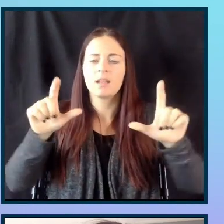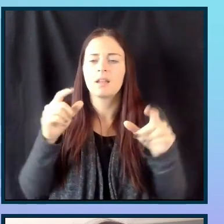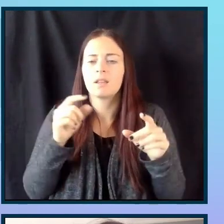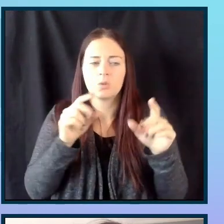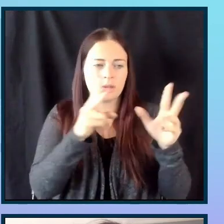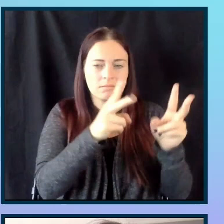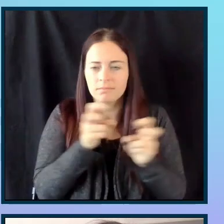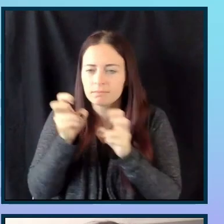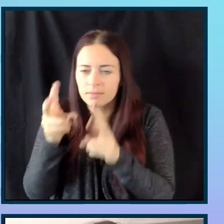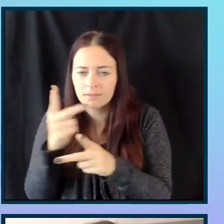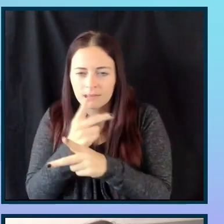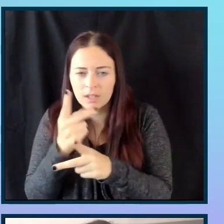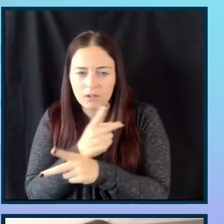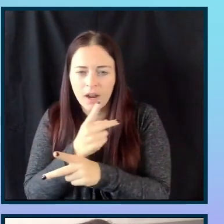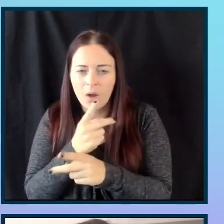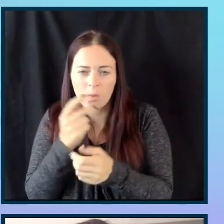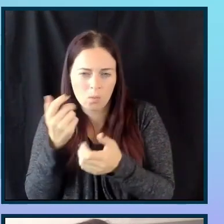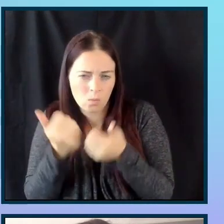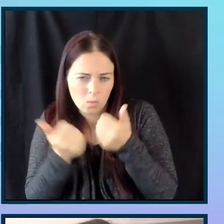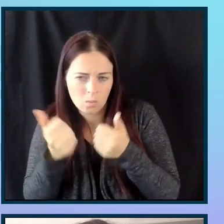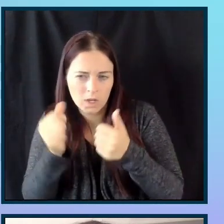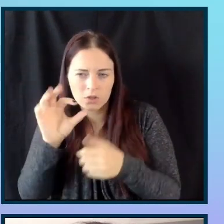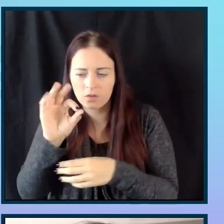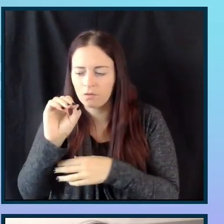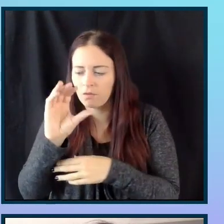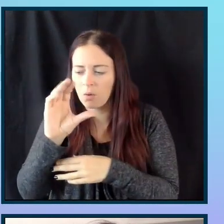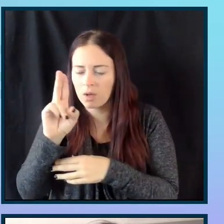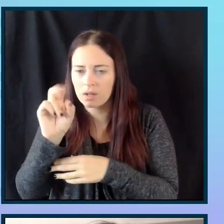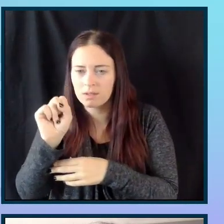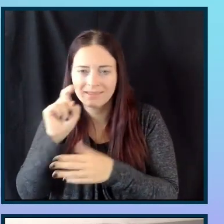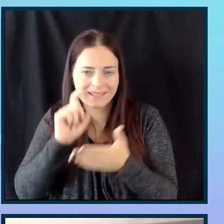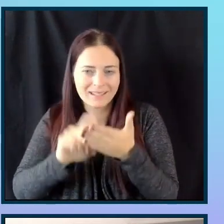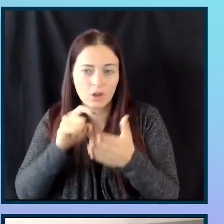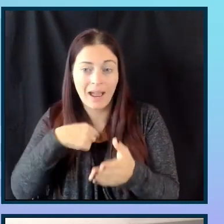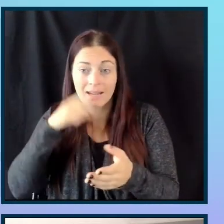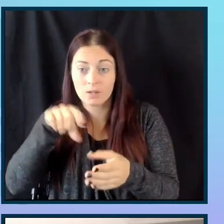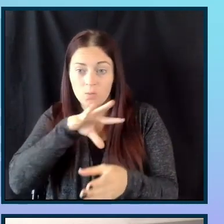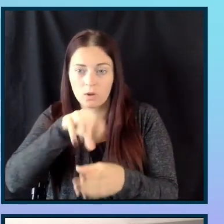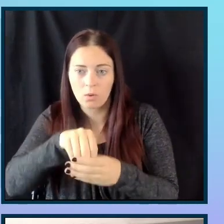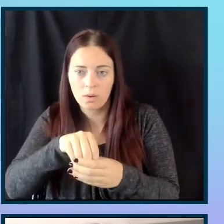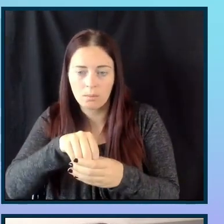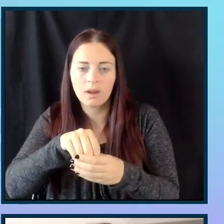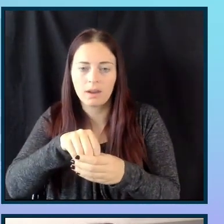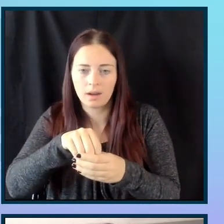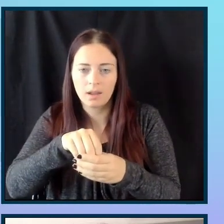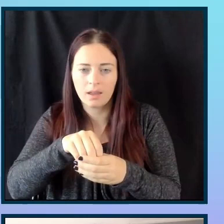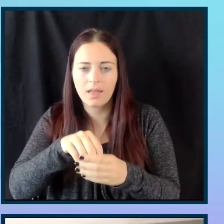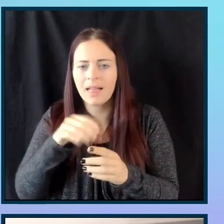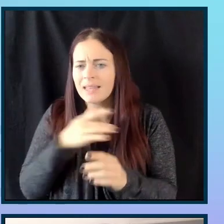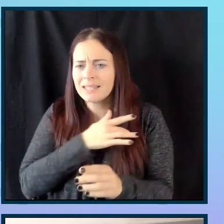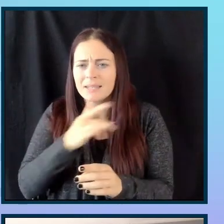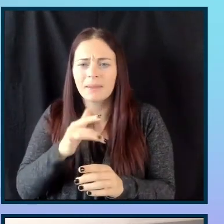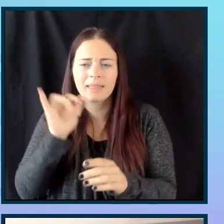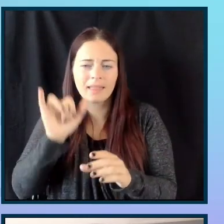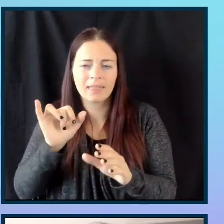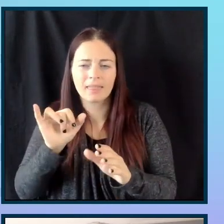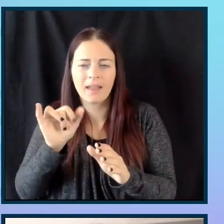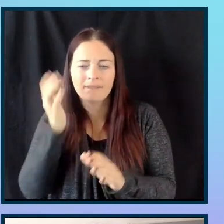There are situations where this can get complicated, but usually a focus indicator that just goes around that has